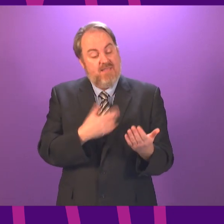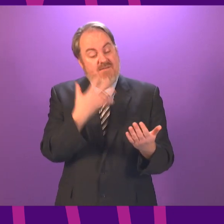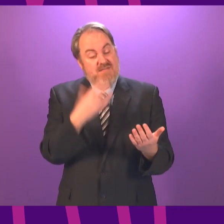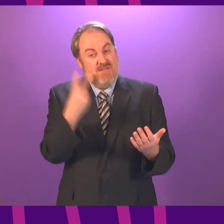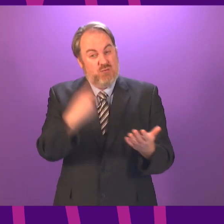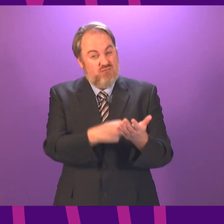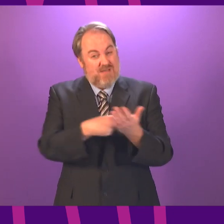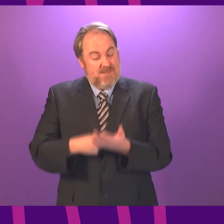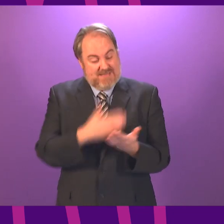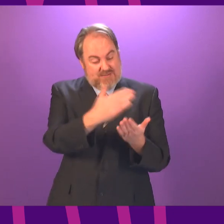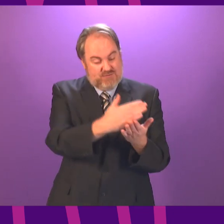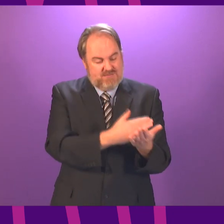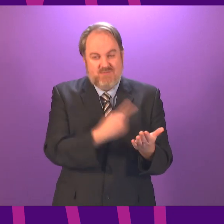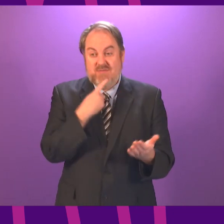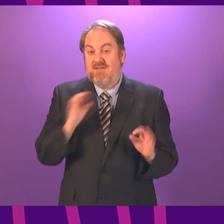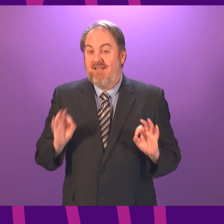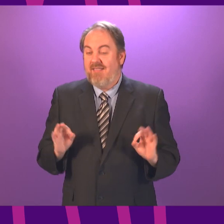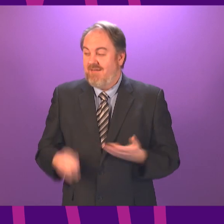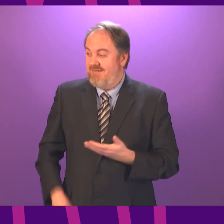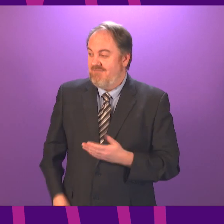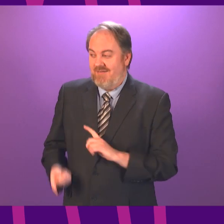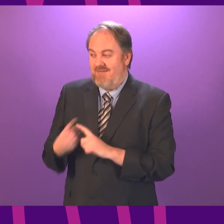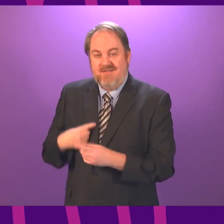because the Audit Scotland report highlights a catalogue of missed opportunities on the